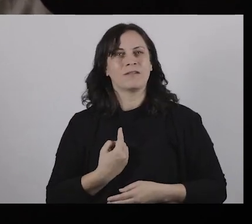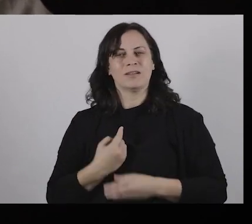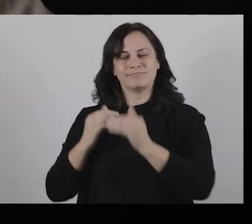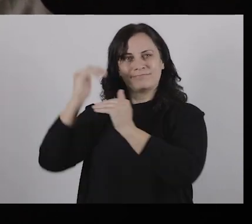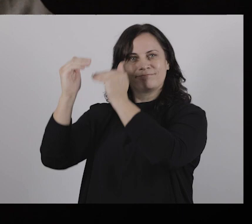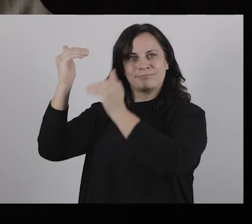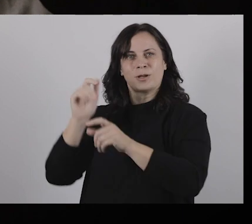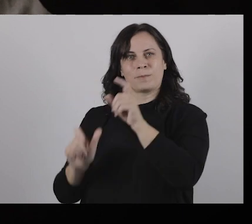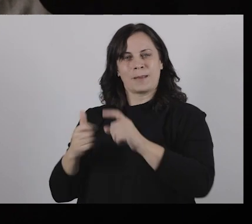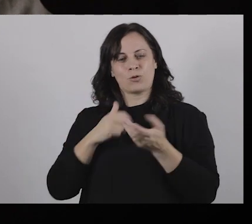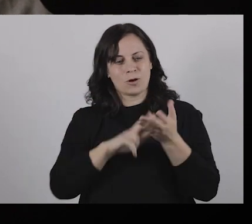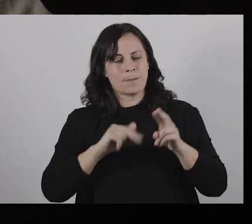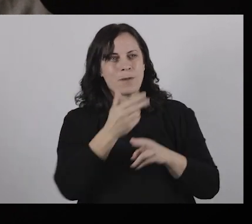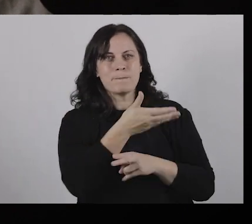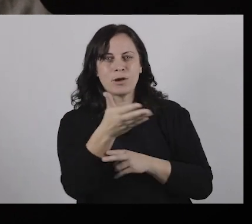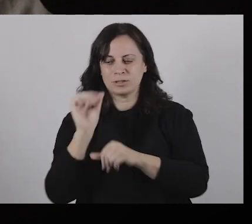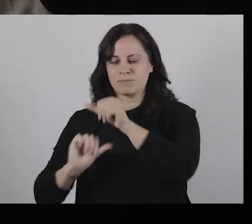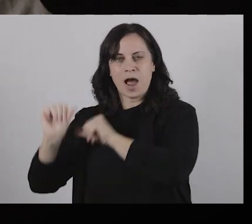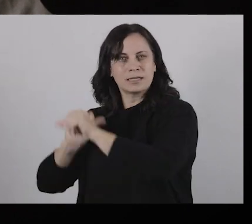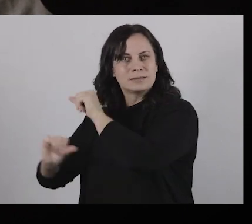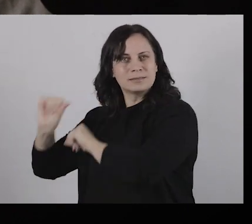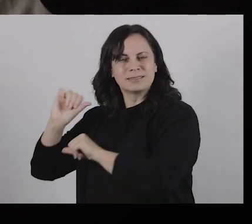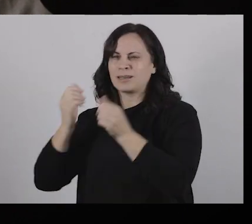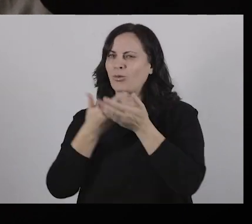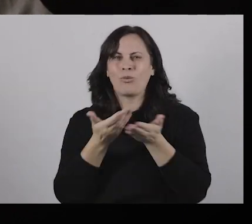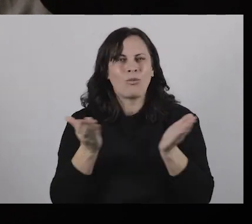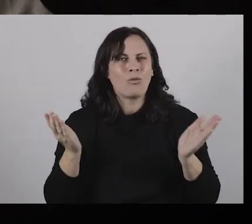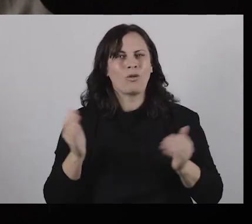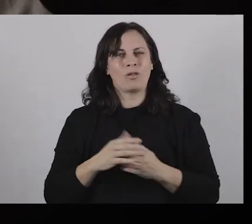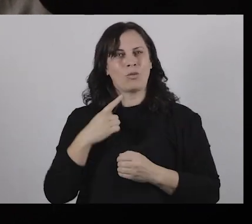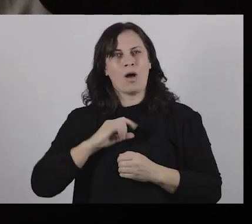and my ancestors who passed on their gifts to me